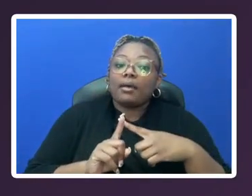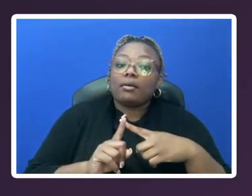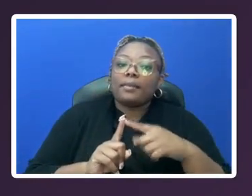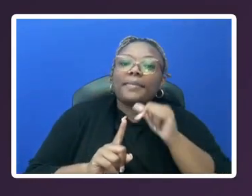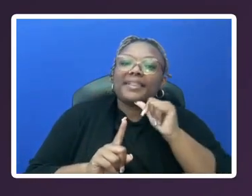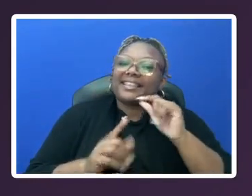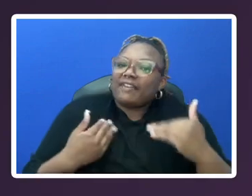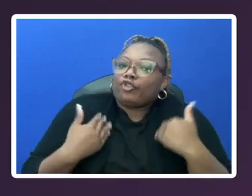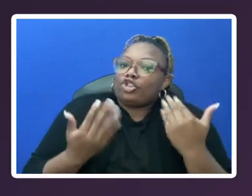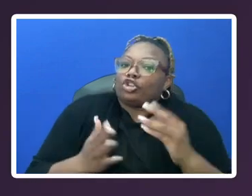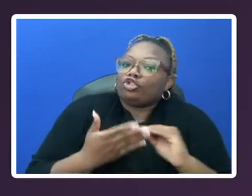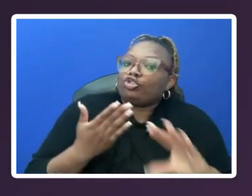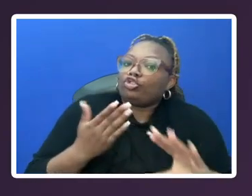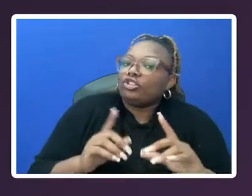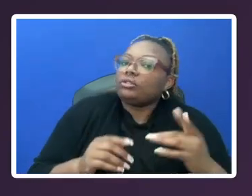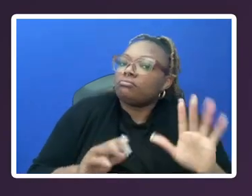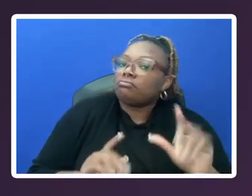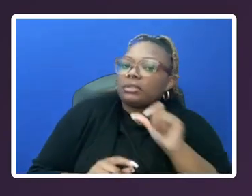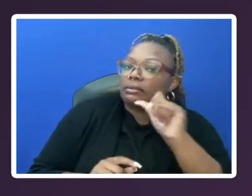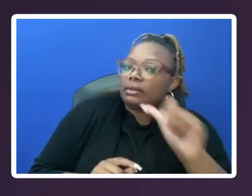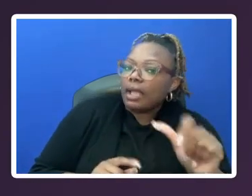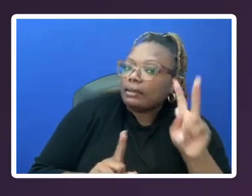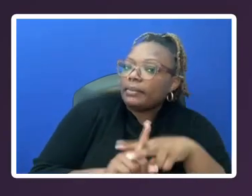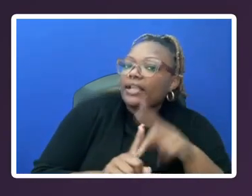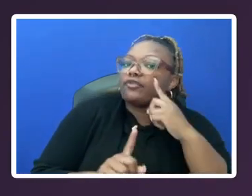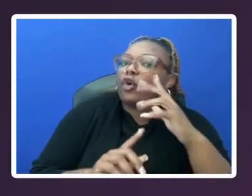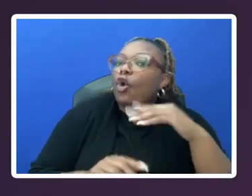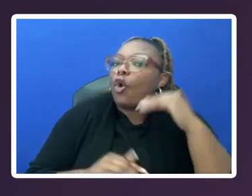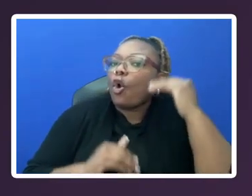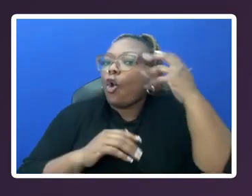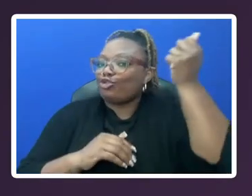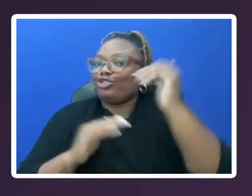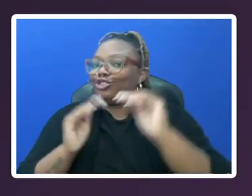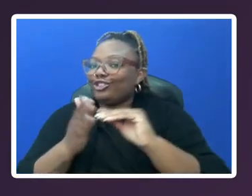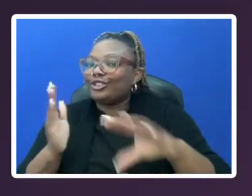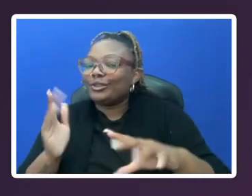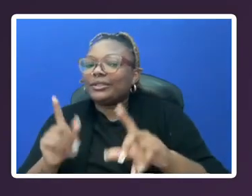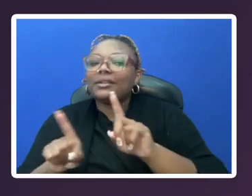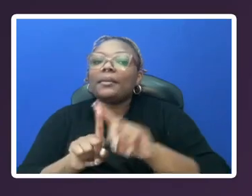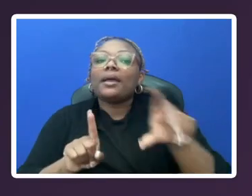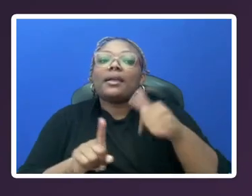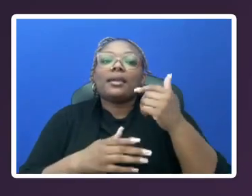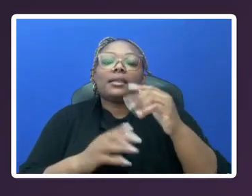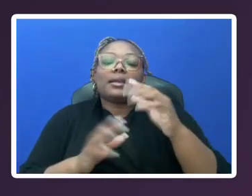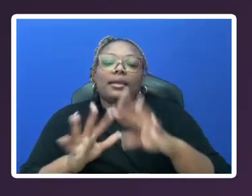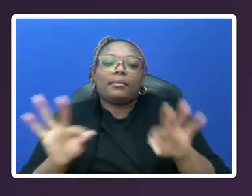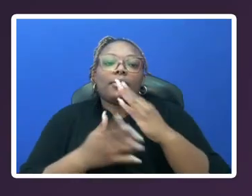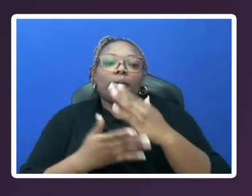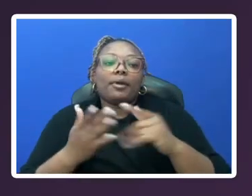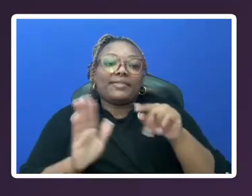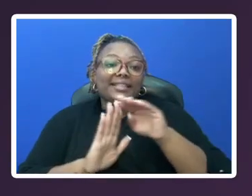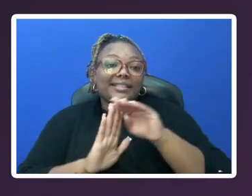you know, older students. Another important aspect of this lesson is under the Teacher Materials,